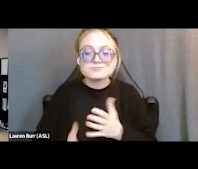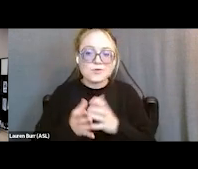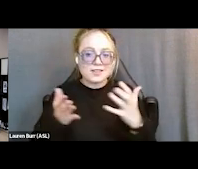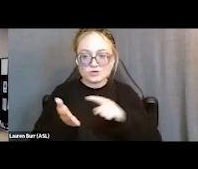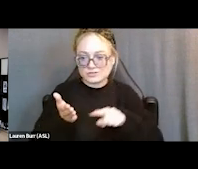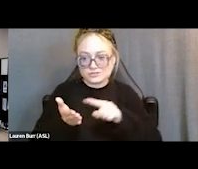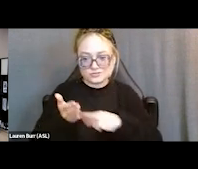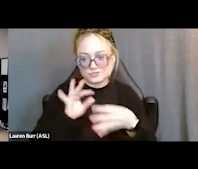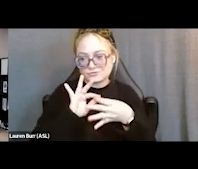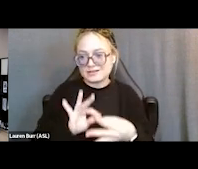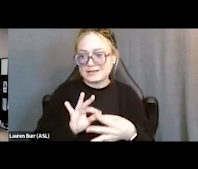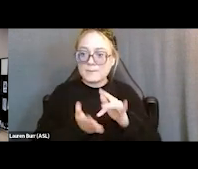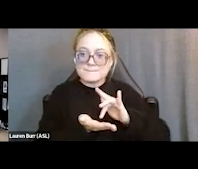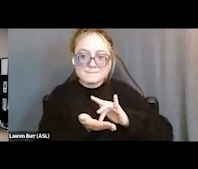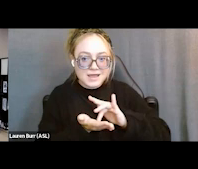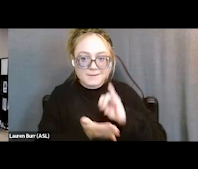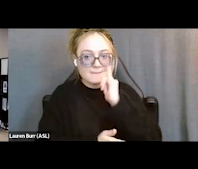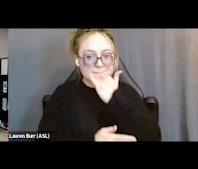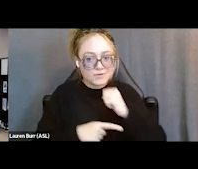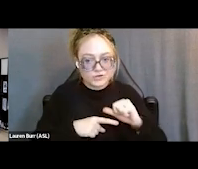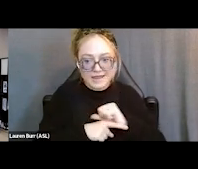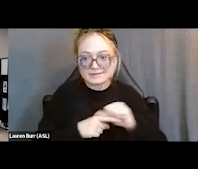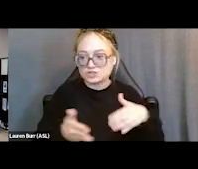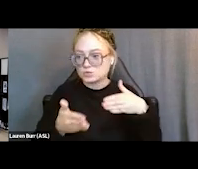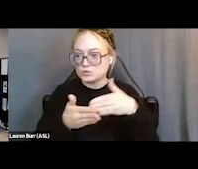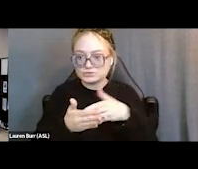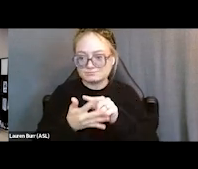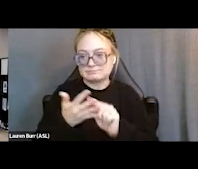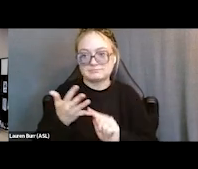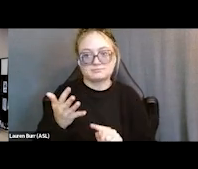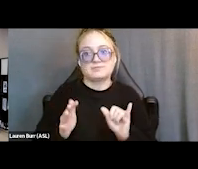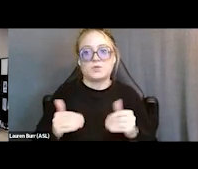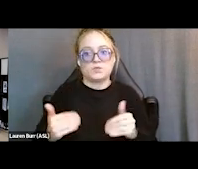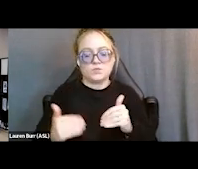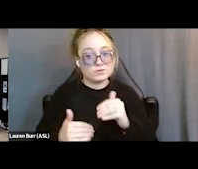like medical malpractice suits and things like that. It's pretty interesting, actually.